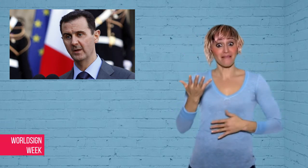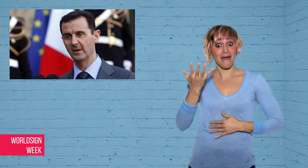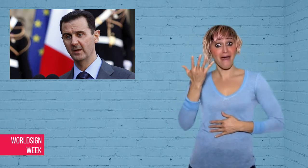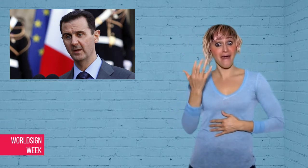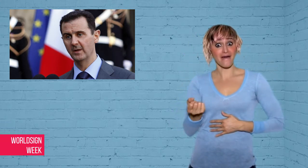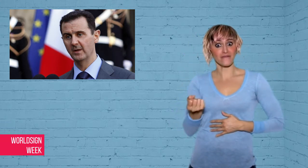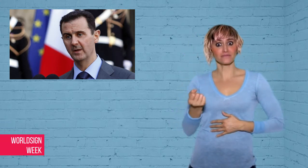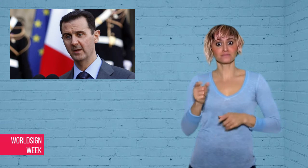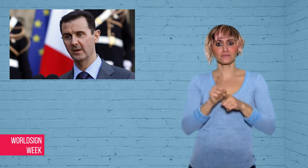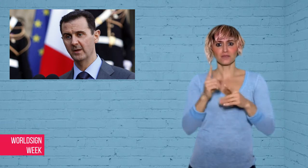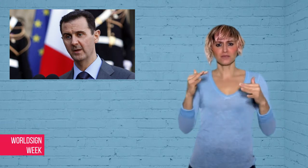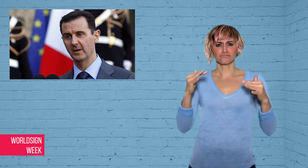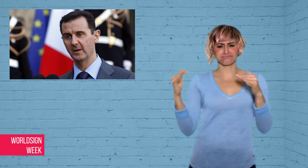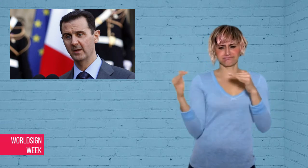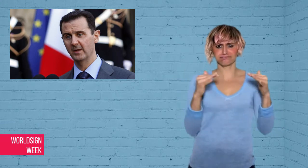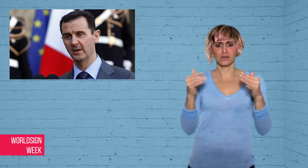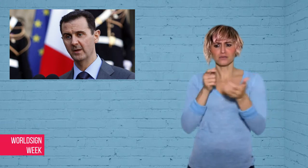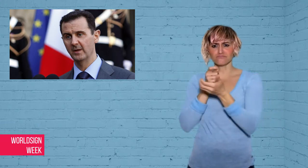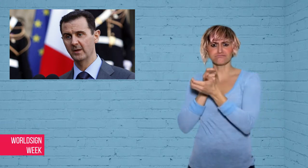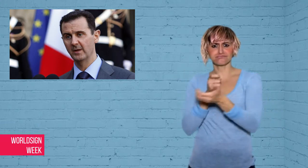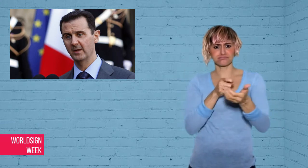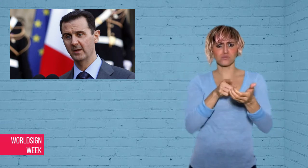usher in peace.